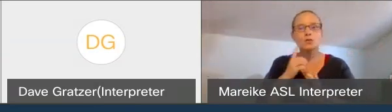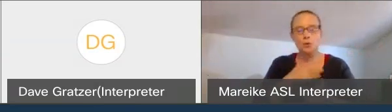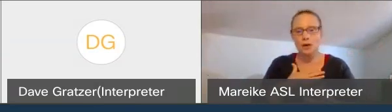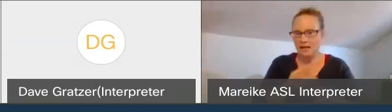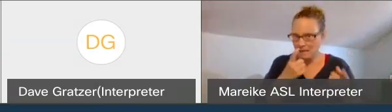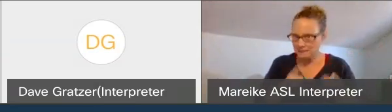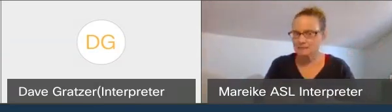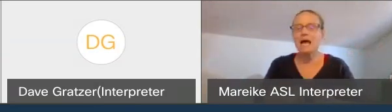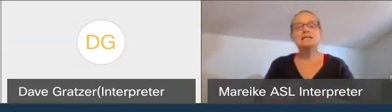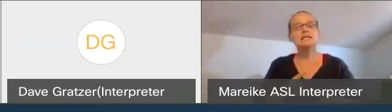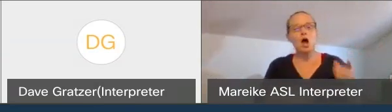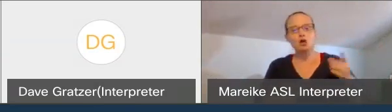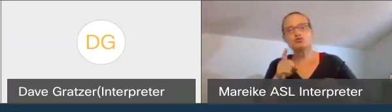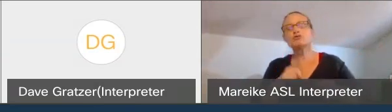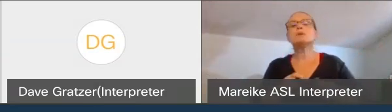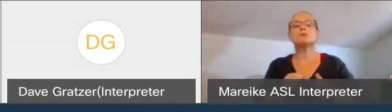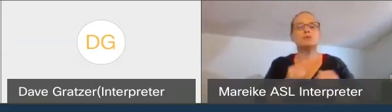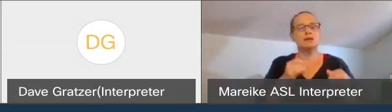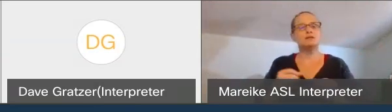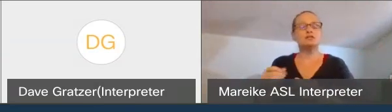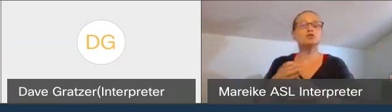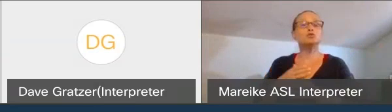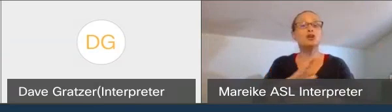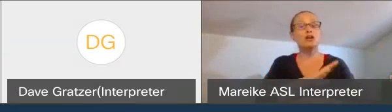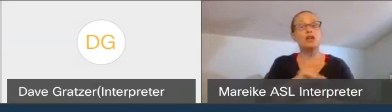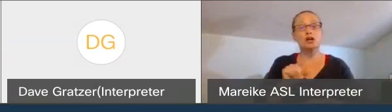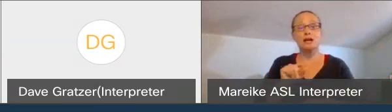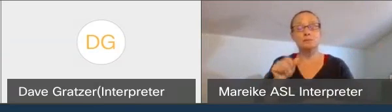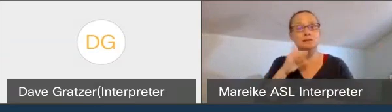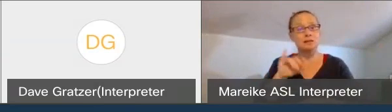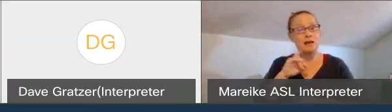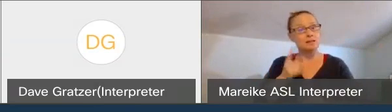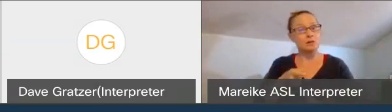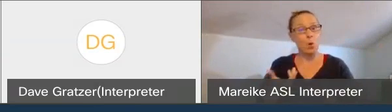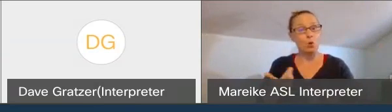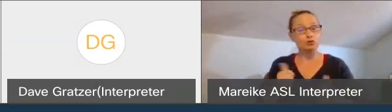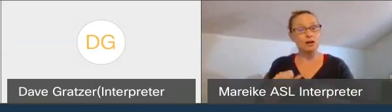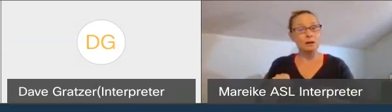for individuals to share data, uh, because that-- that is the ultimate goal here, is to try to be able to share information,